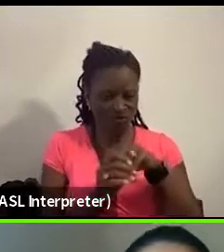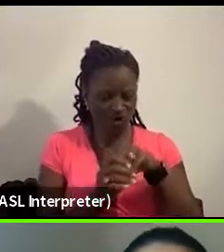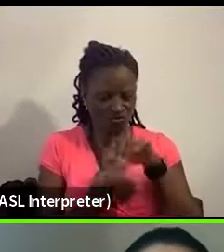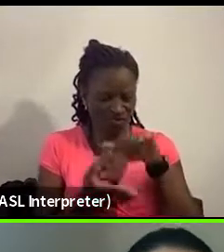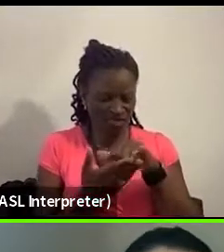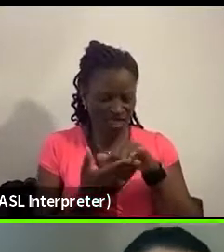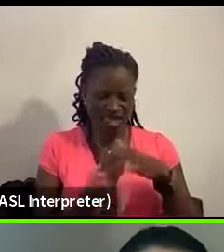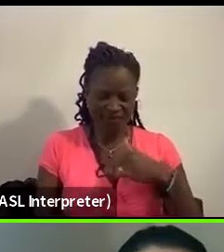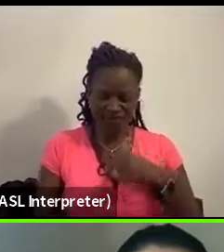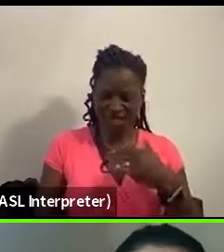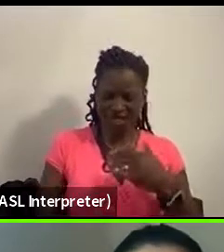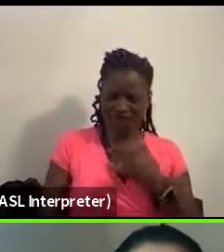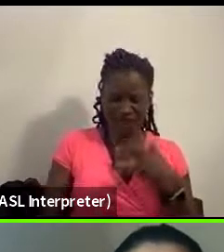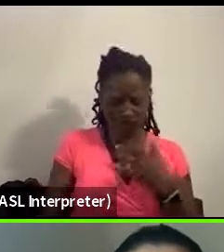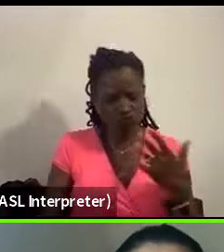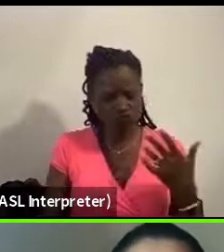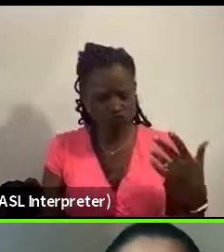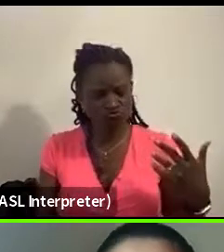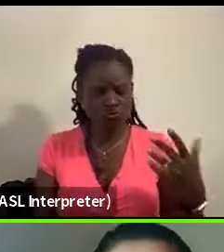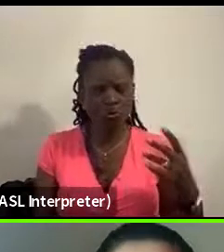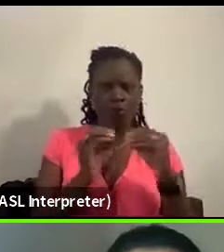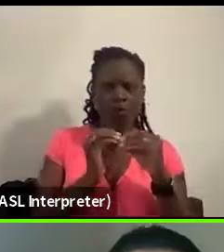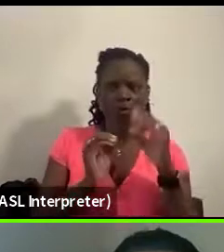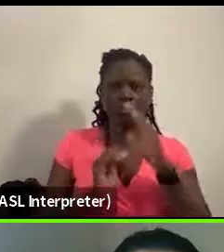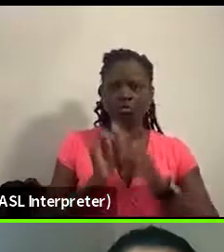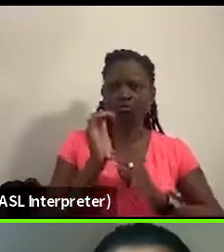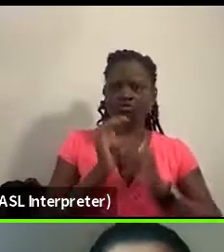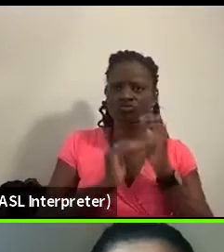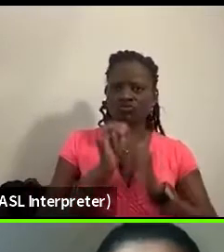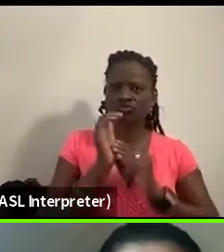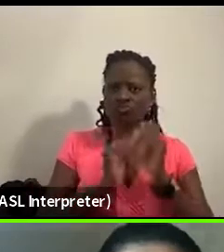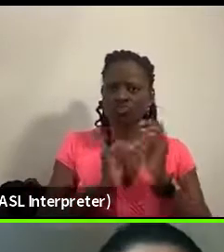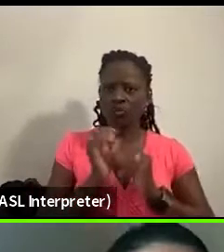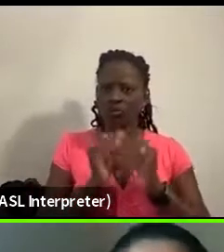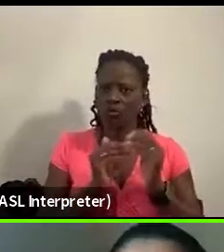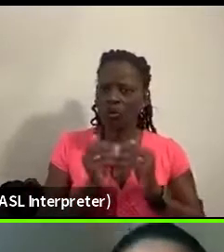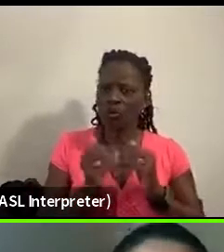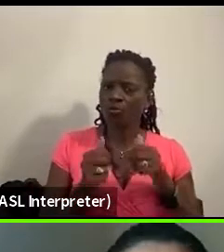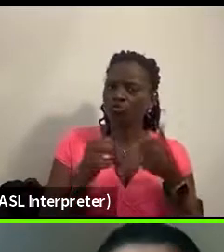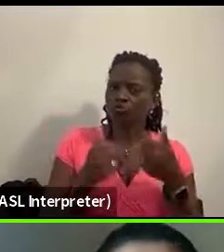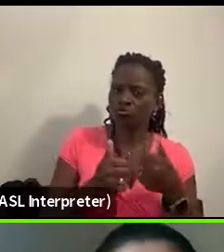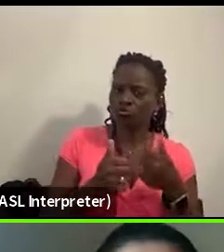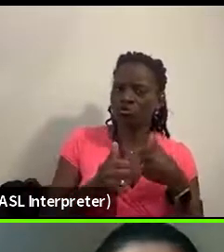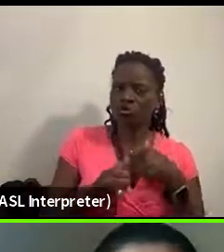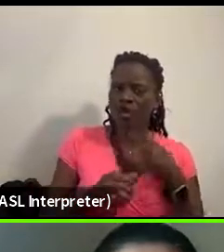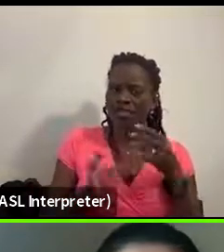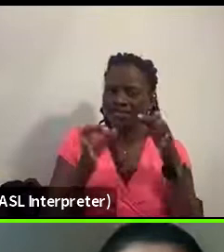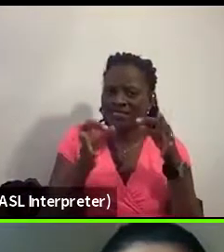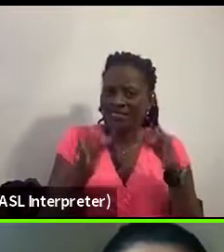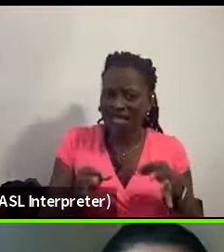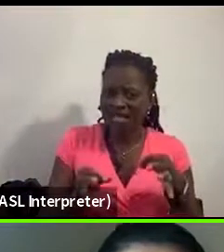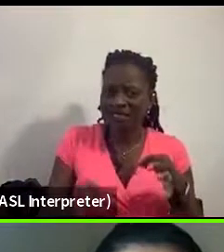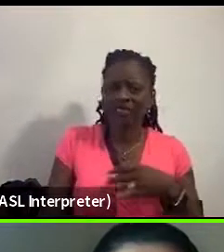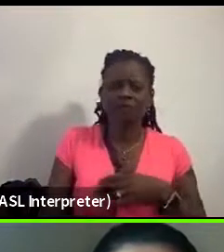Stephanie, was was that last little push for me, and I am glad I did it,